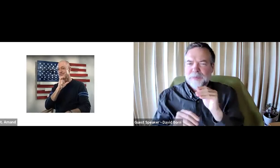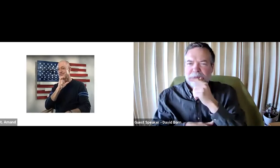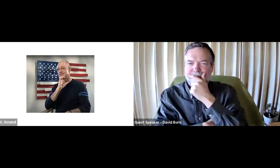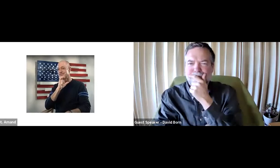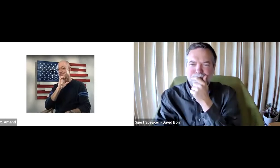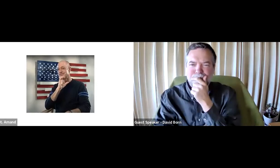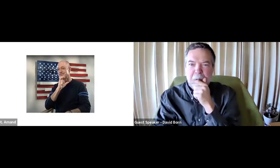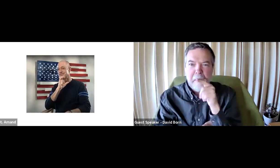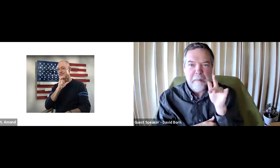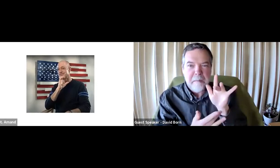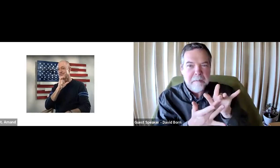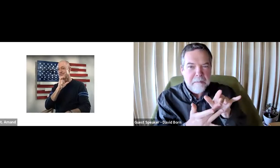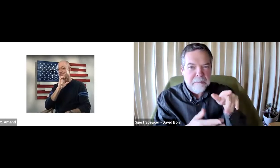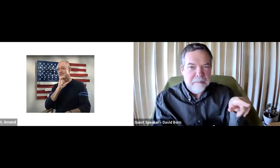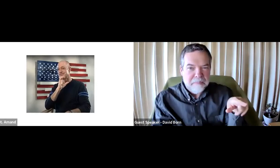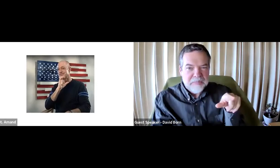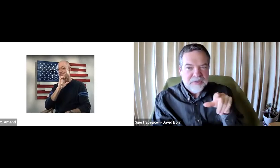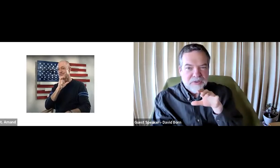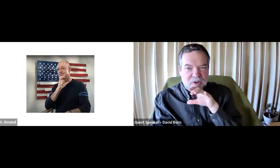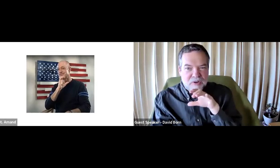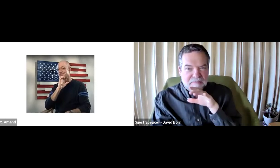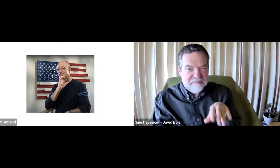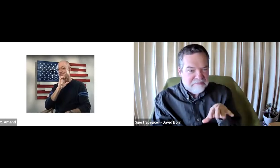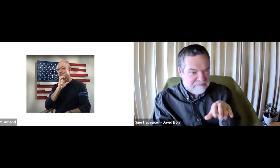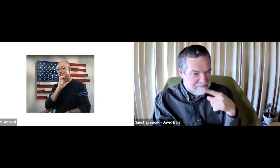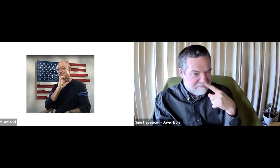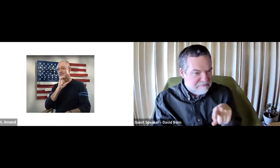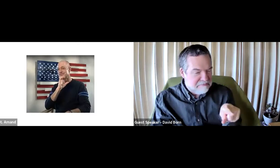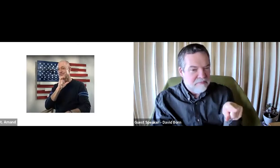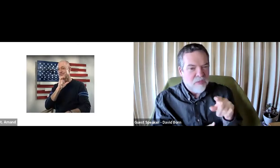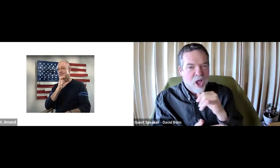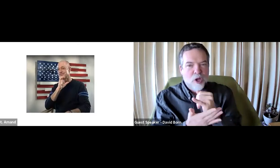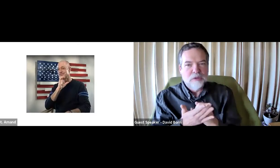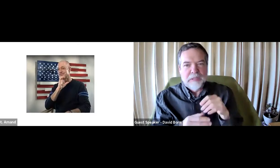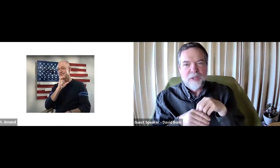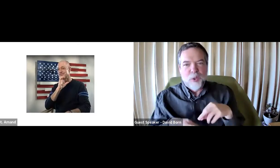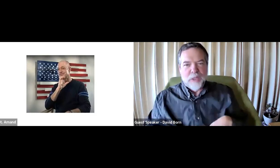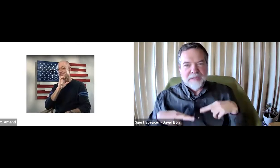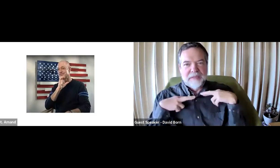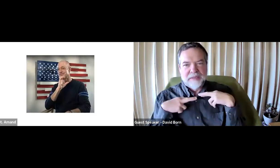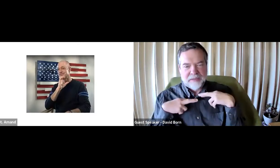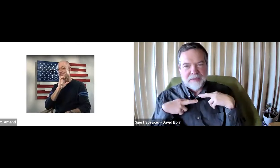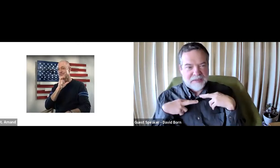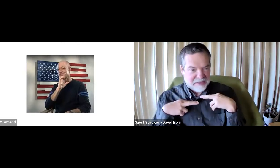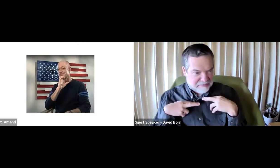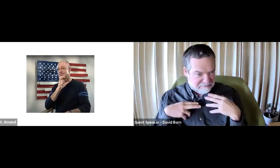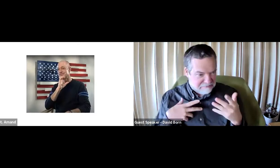And it had no decoration or decor in it, and so they thought it would be a good time to add that to the auditorium,